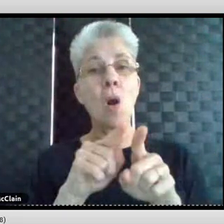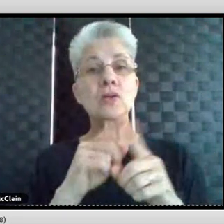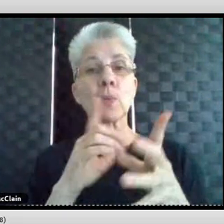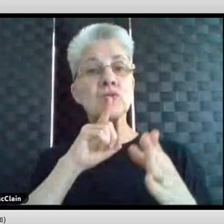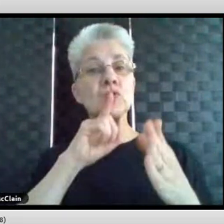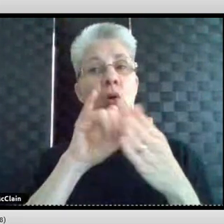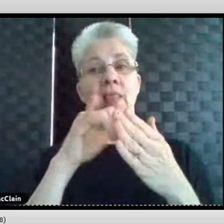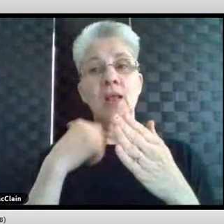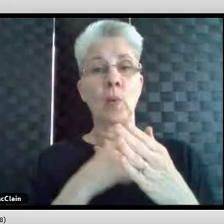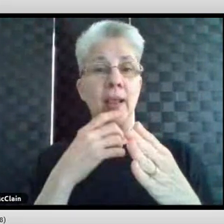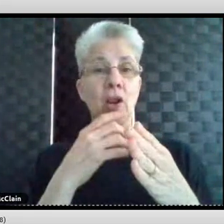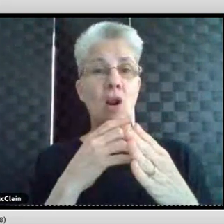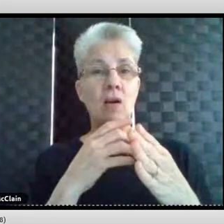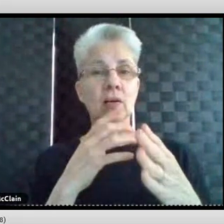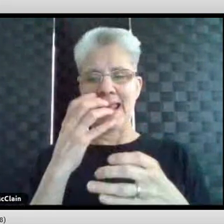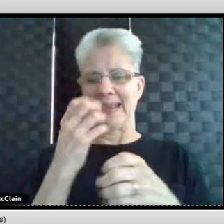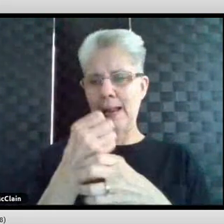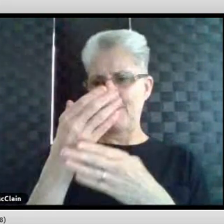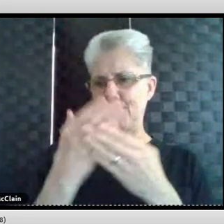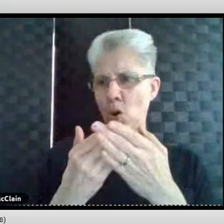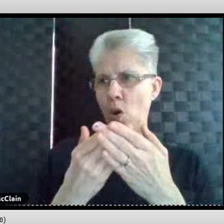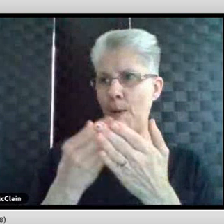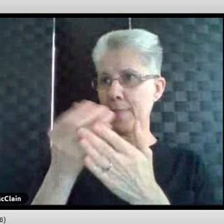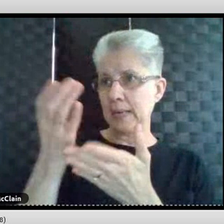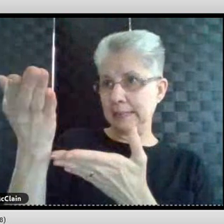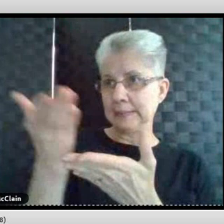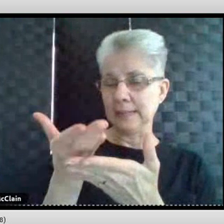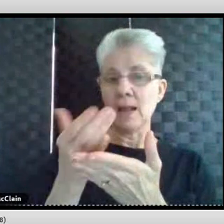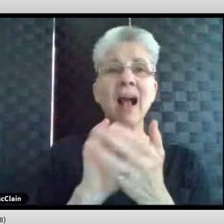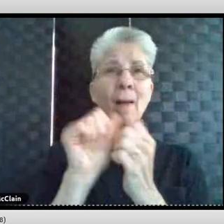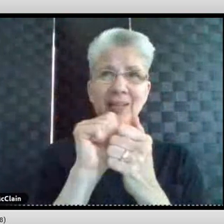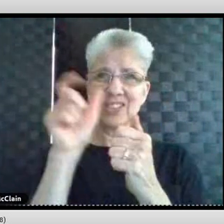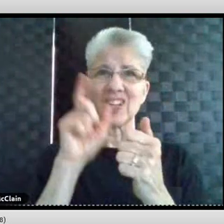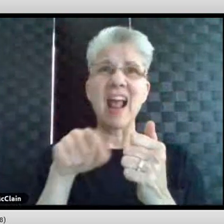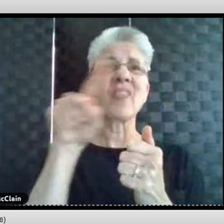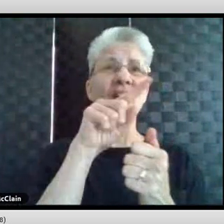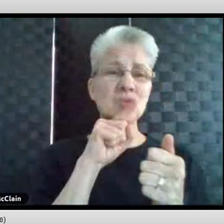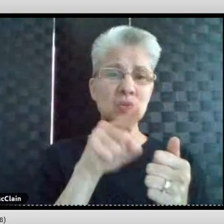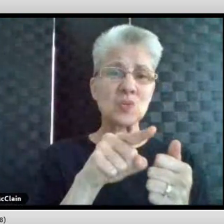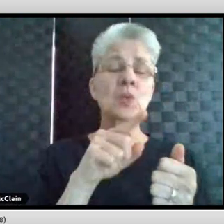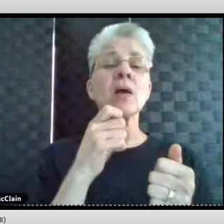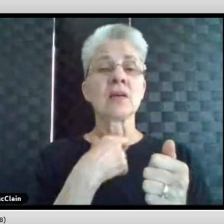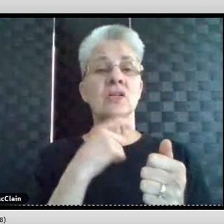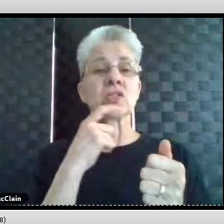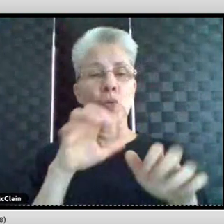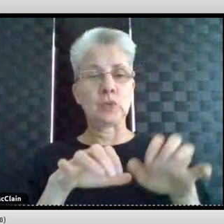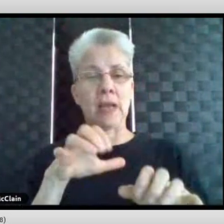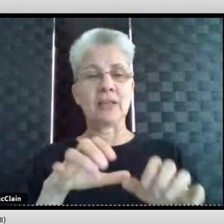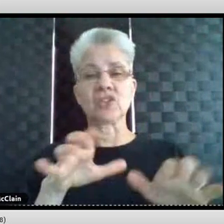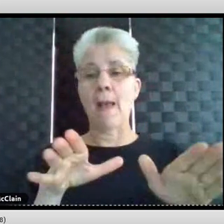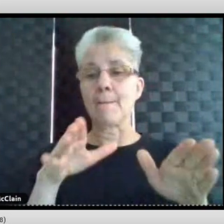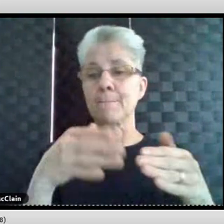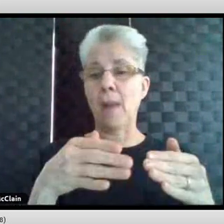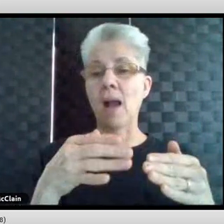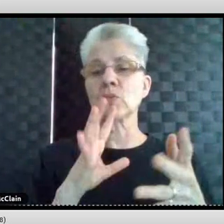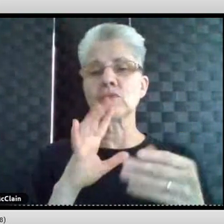that we're getting our piece of the pie, because there is competition out there, isn't there? So you type into the chat box -- We've probably talked about this